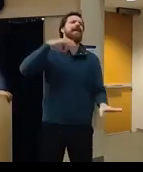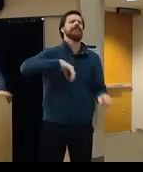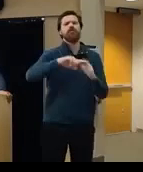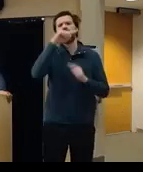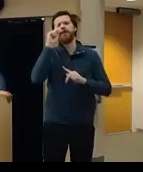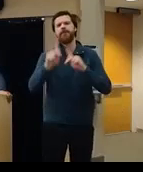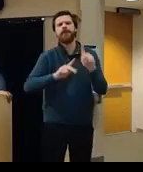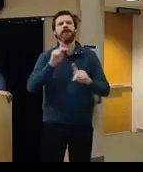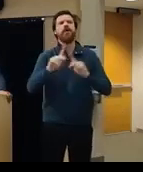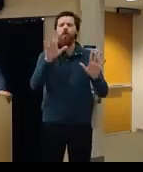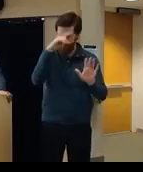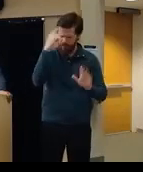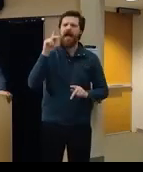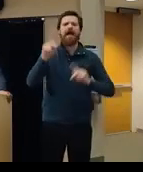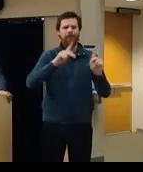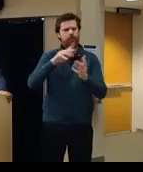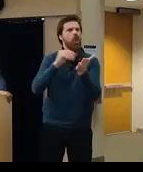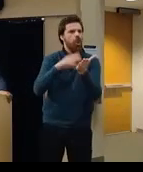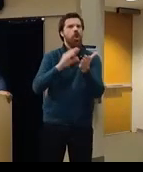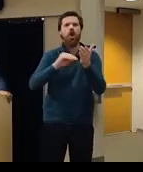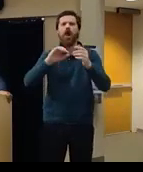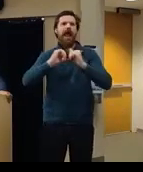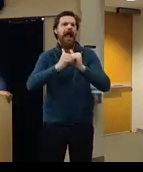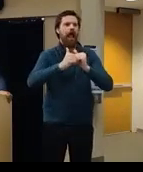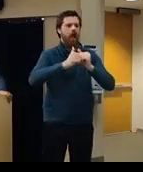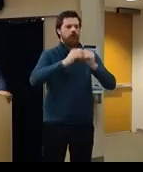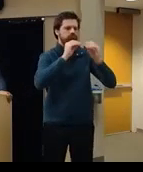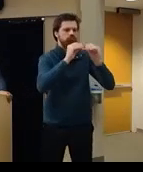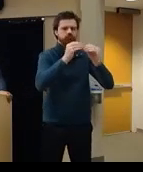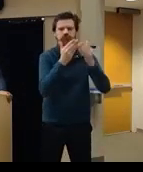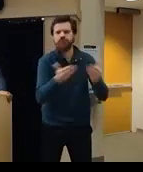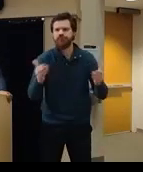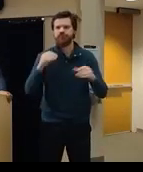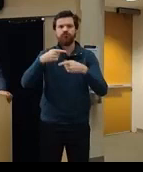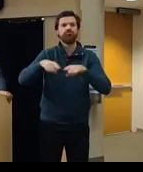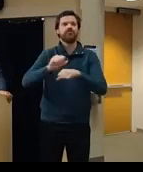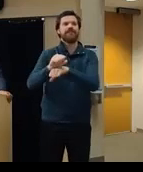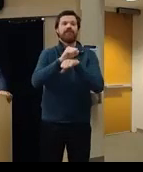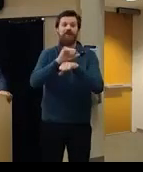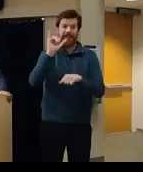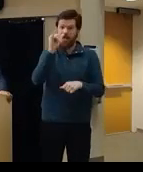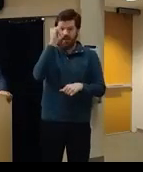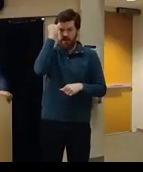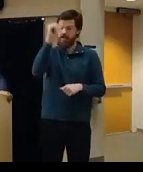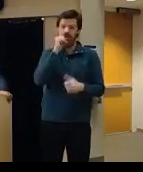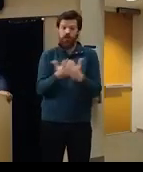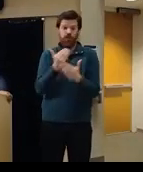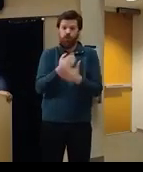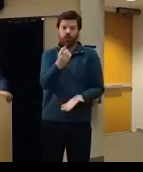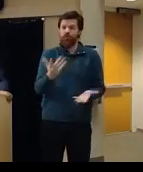people that black people learn some trades in slavery that idea is not new just as the idea of